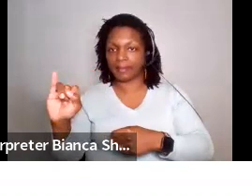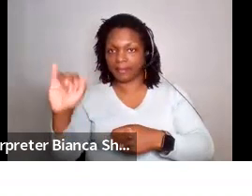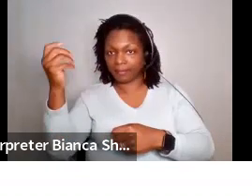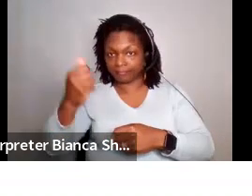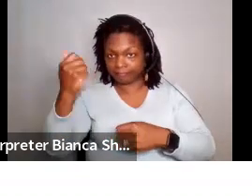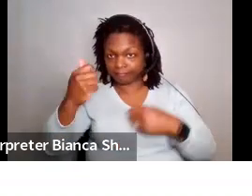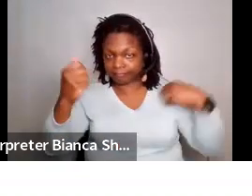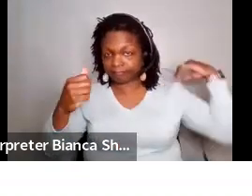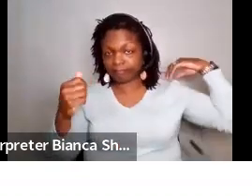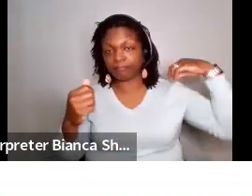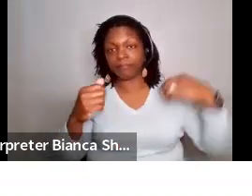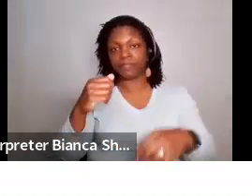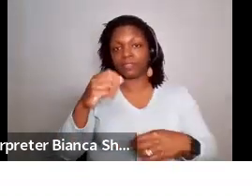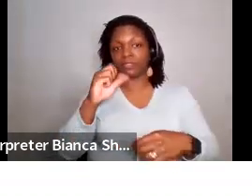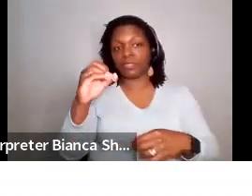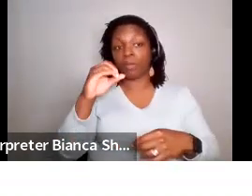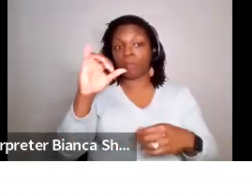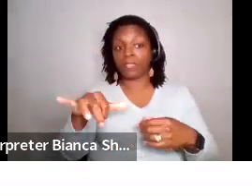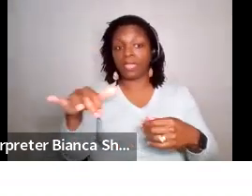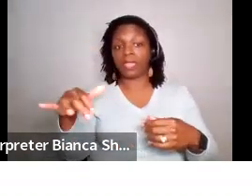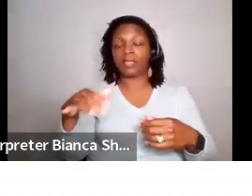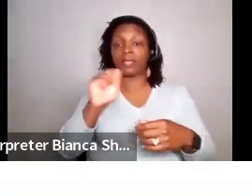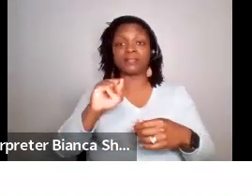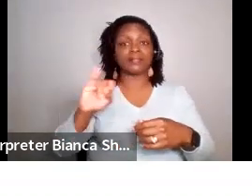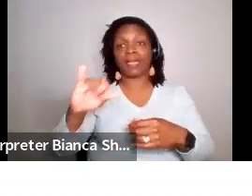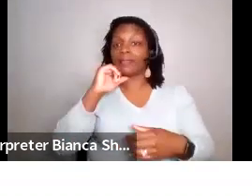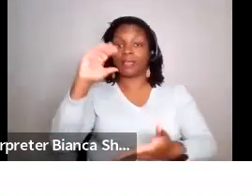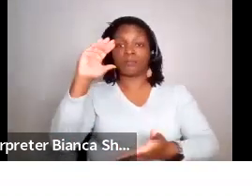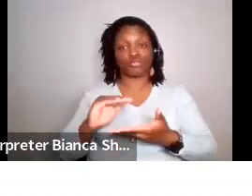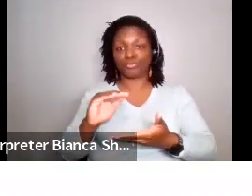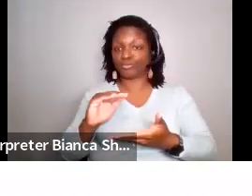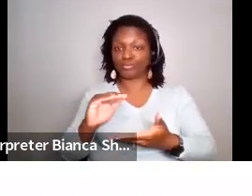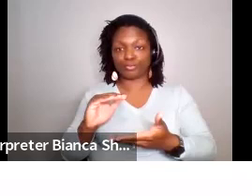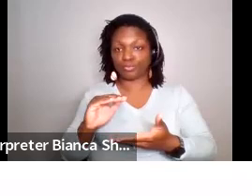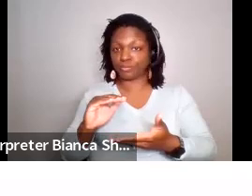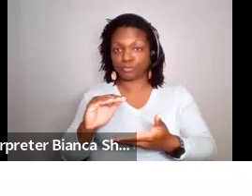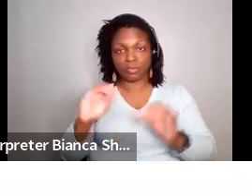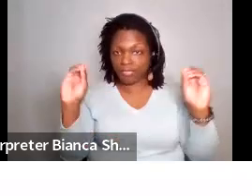In other words, his monthly Ssi payment is not re reduced by one cent.